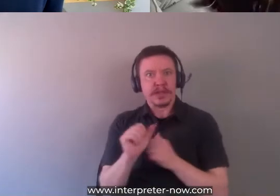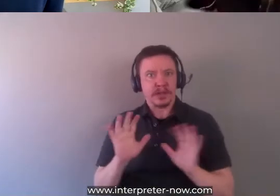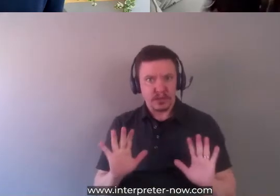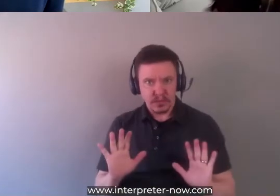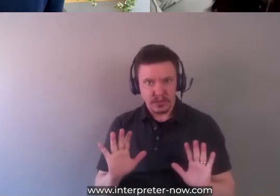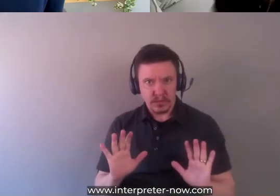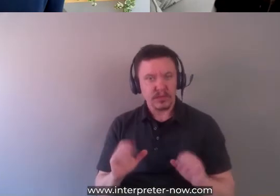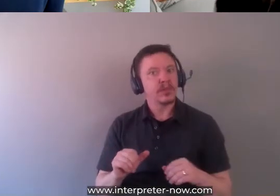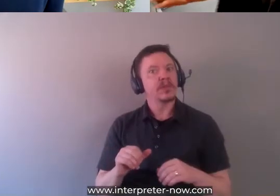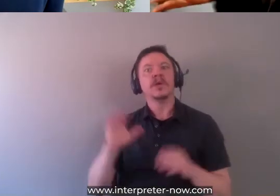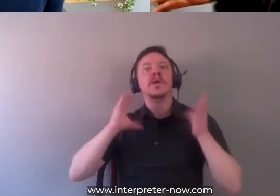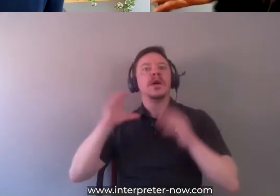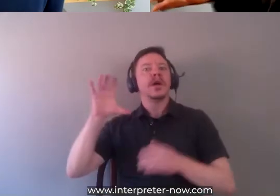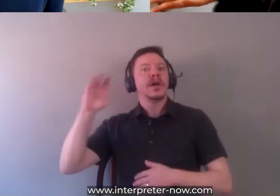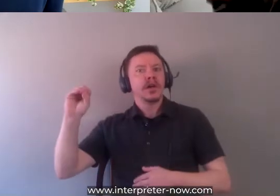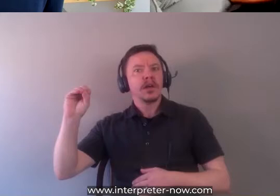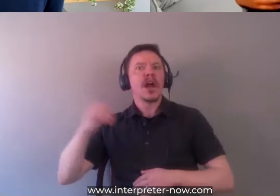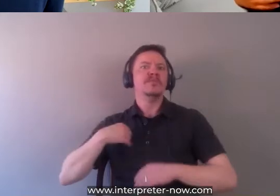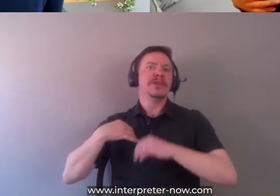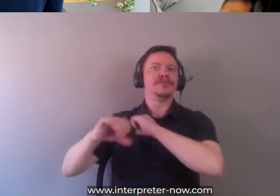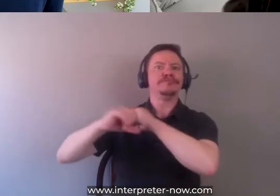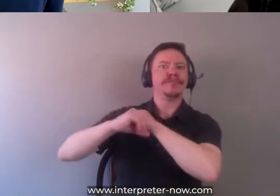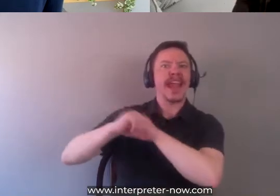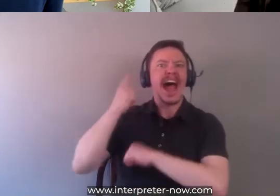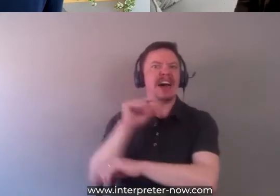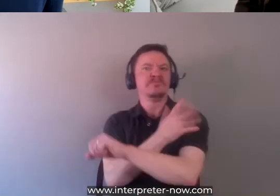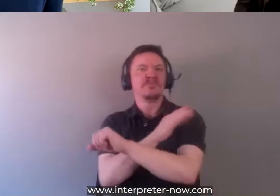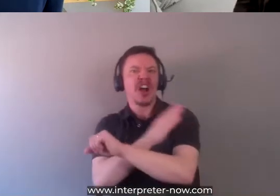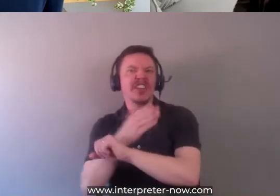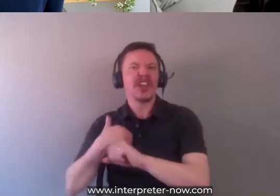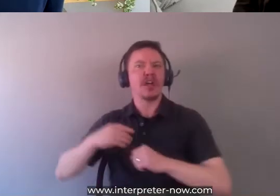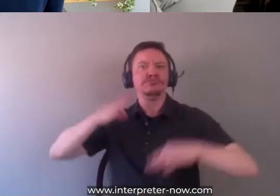companies that sell concert tickets trying to profit by getting you to impulse-buy a